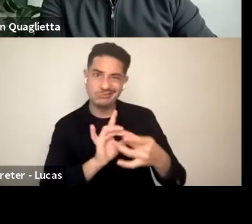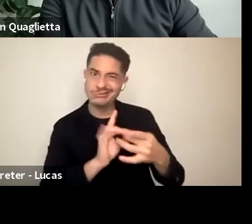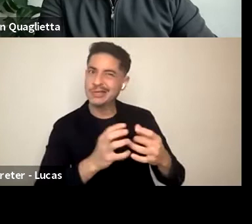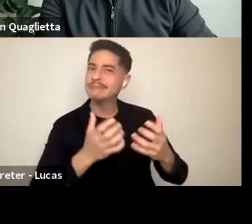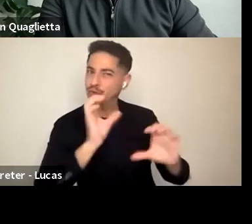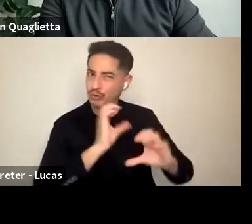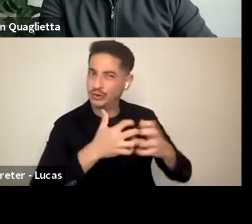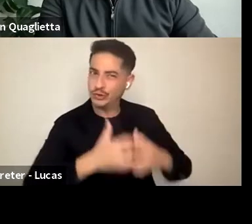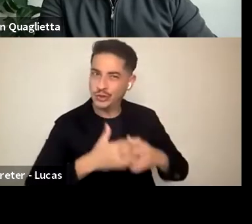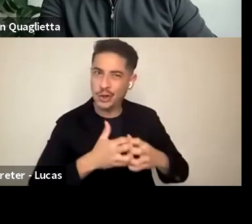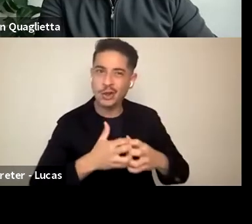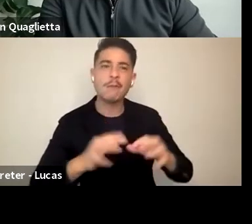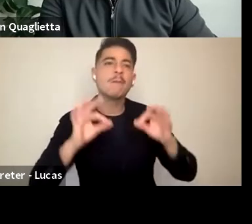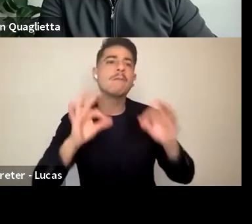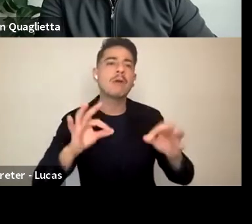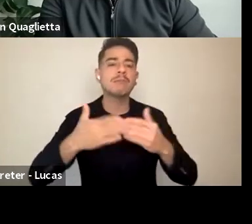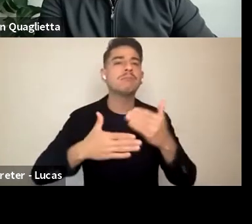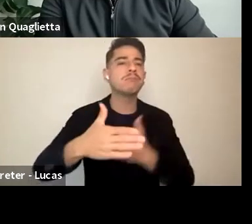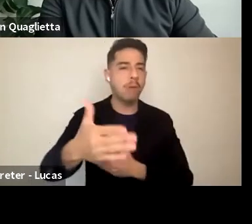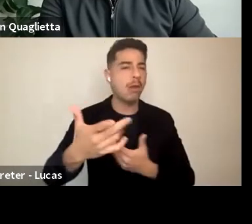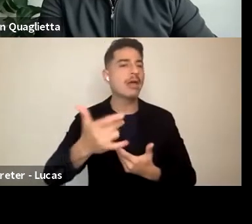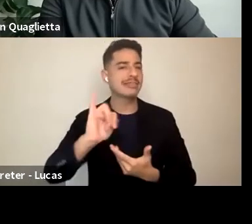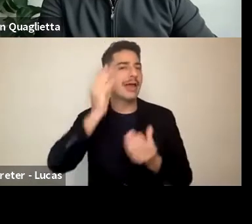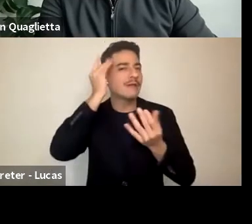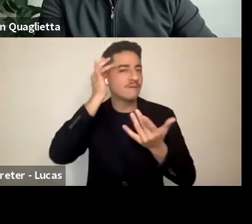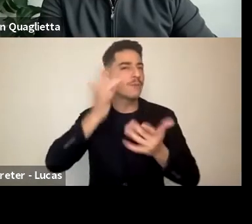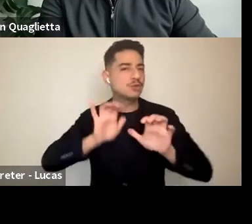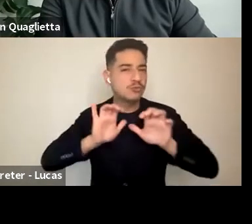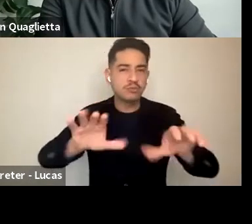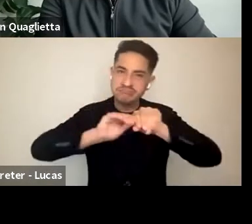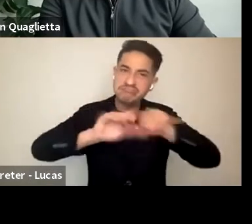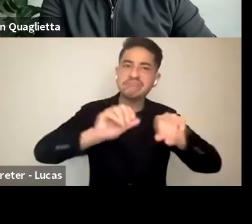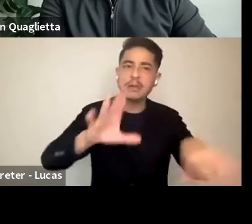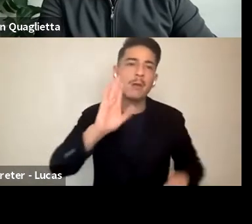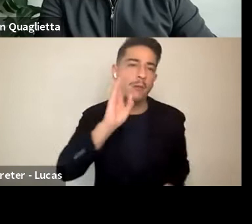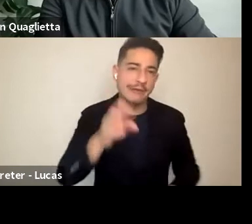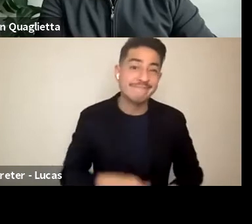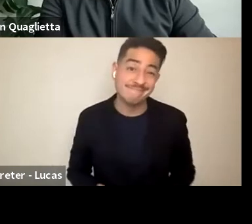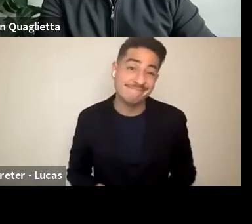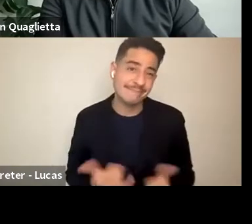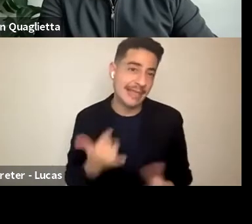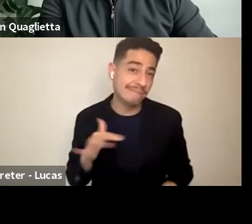going to have even better success pushing that data out there, too. So that's the thing? Yes.